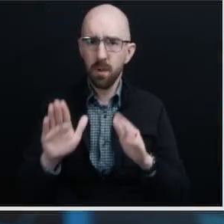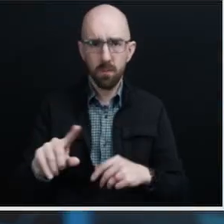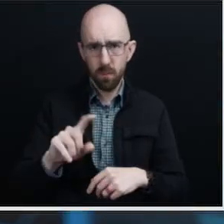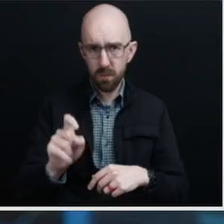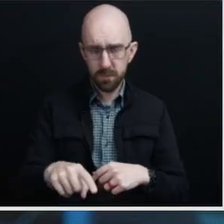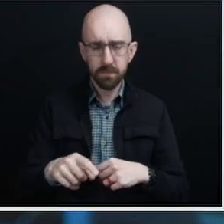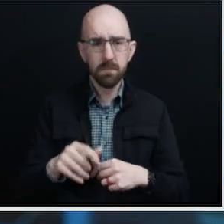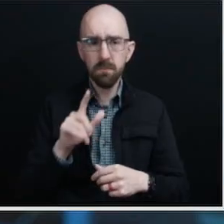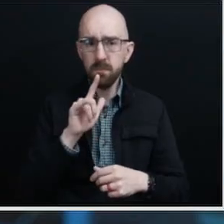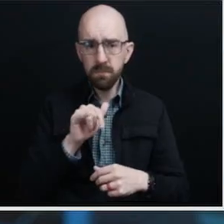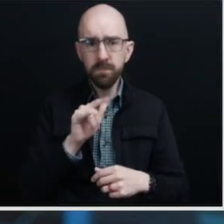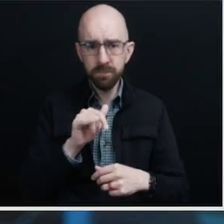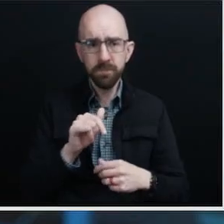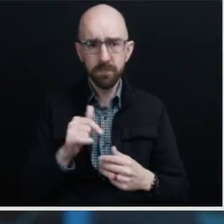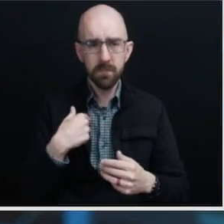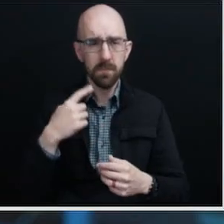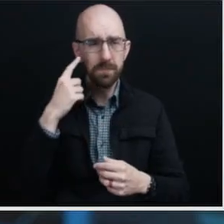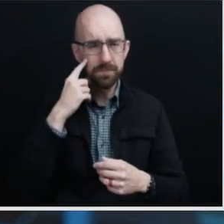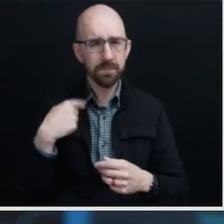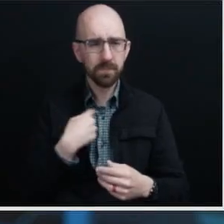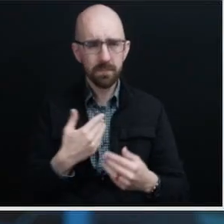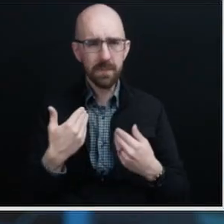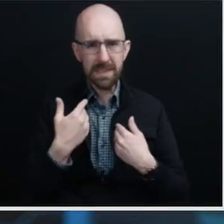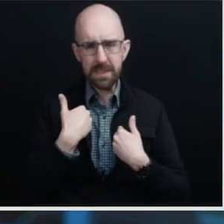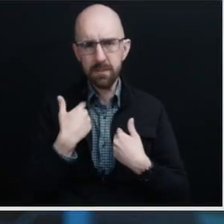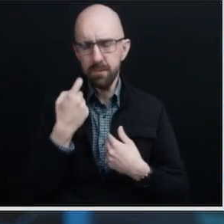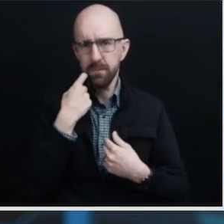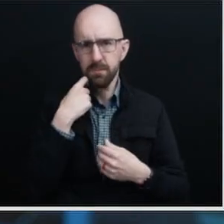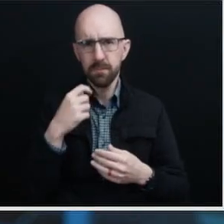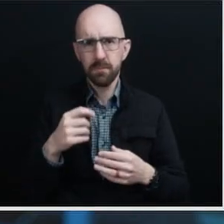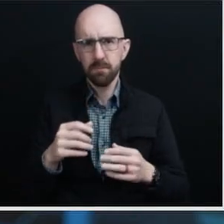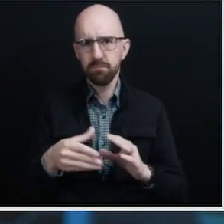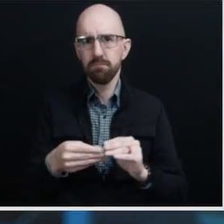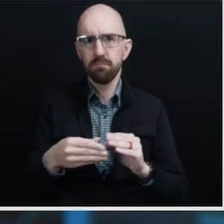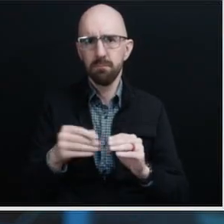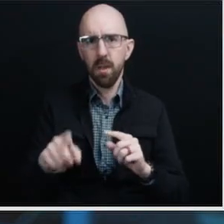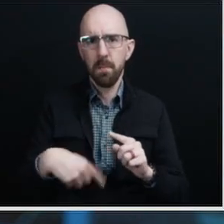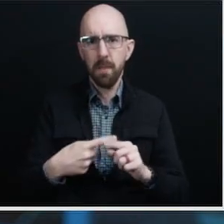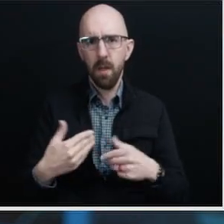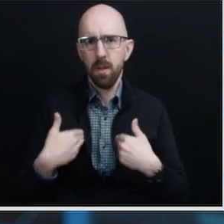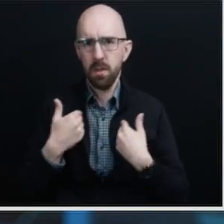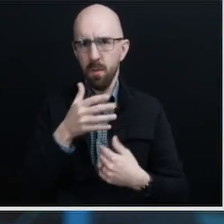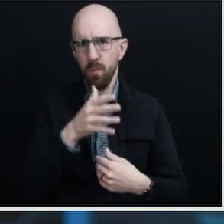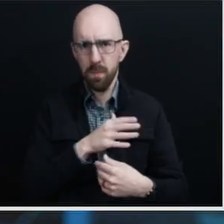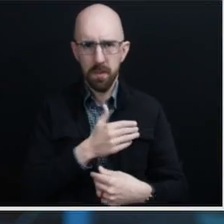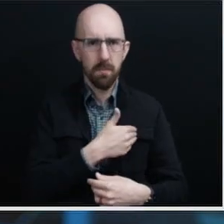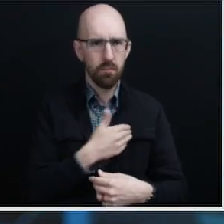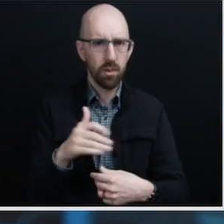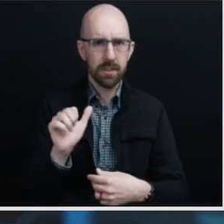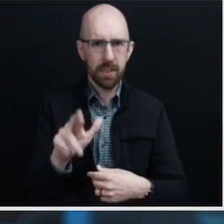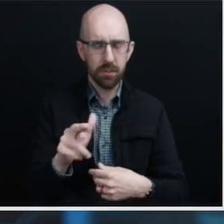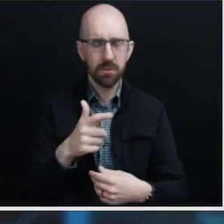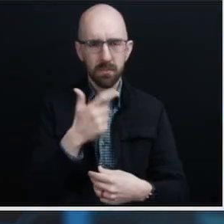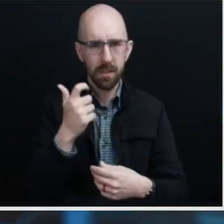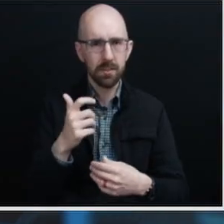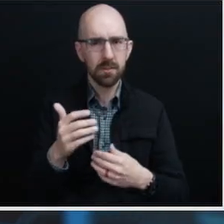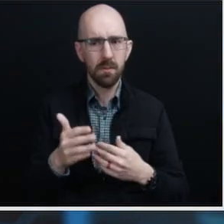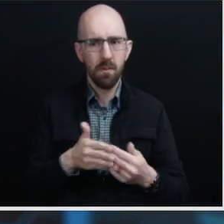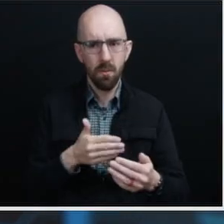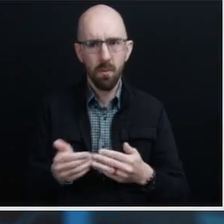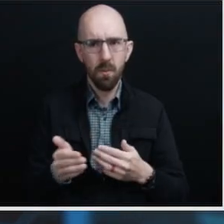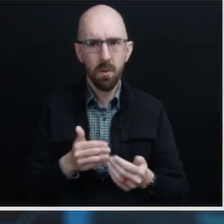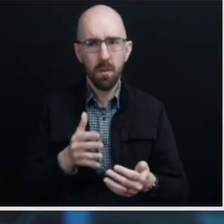I think we just had a previous segment on on young women in breast cancer because although women's